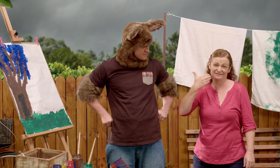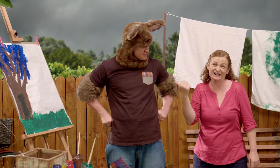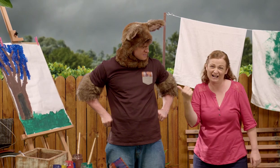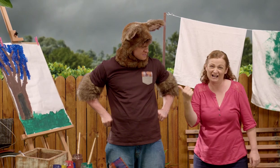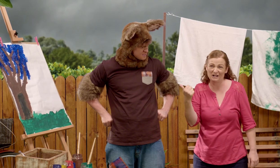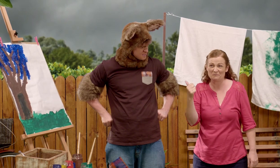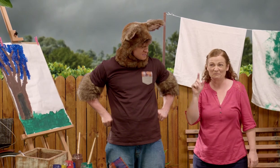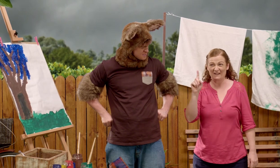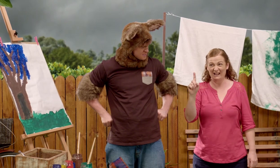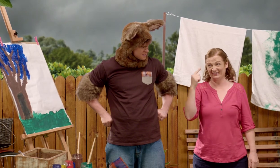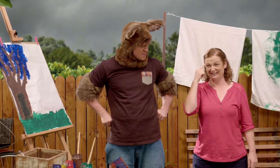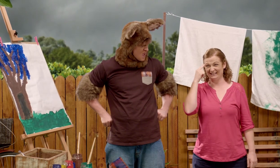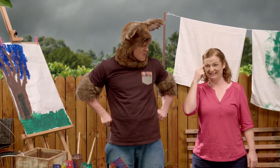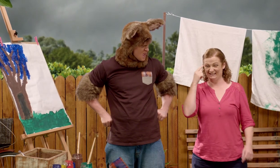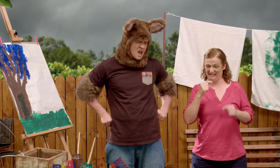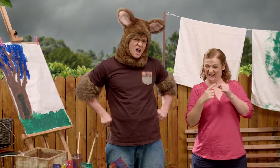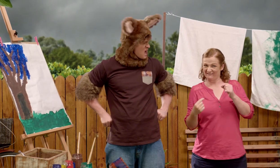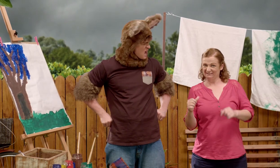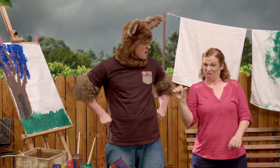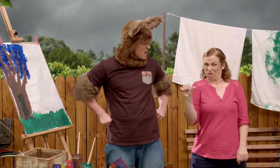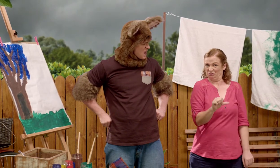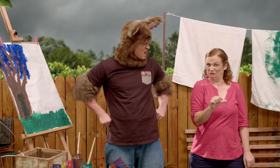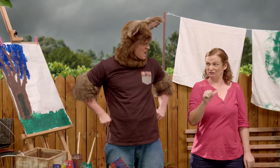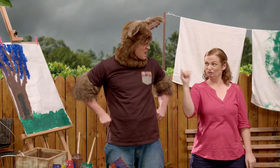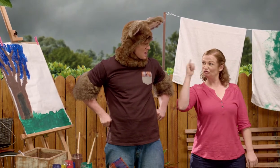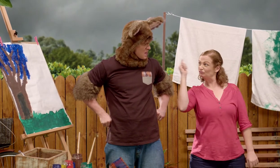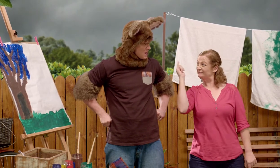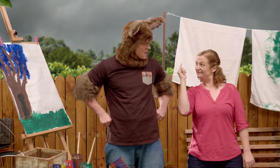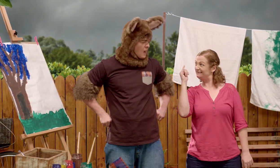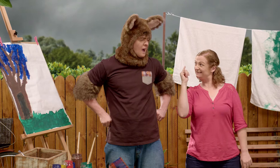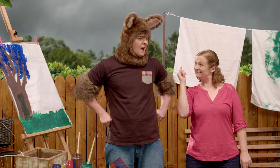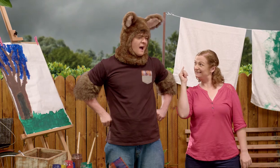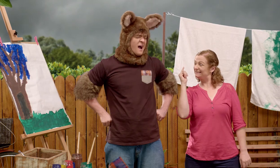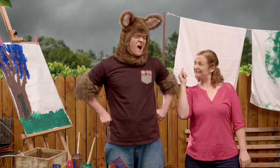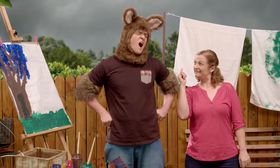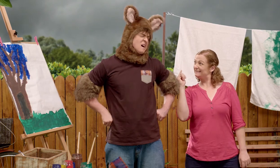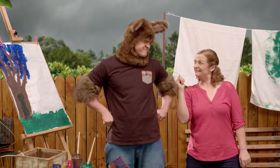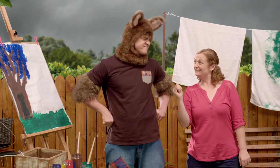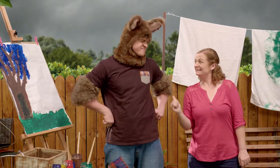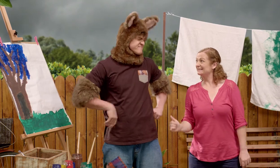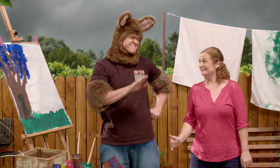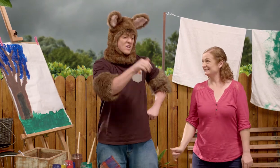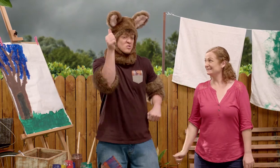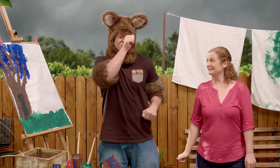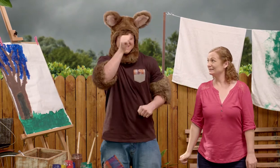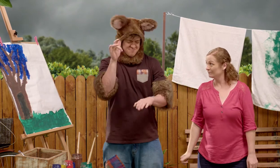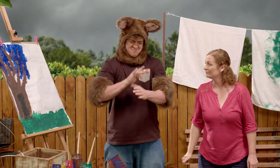That looks lovely. But I think leaves should be green. Yeah, I know.